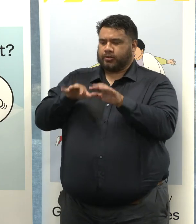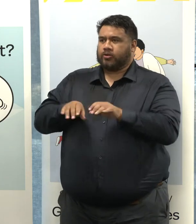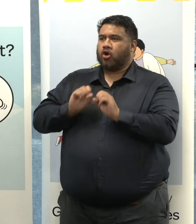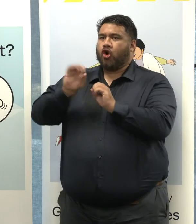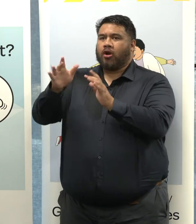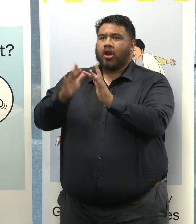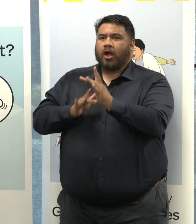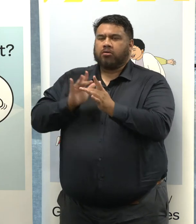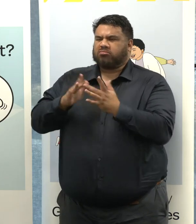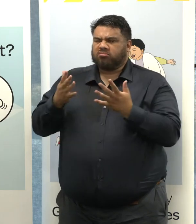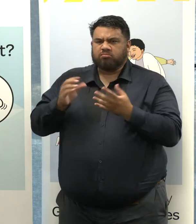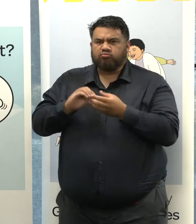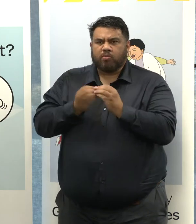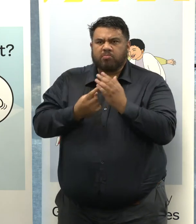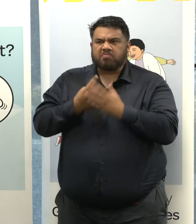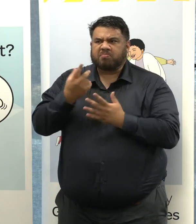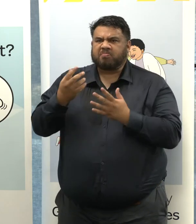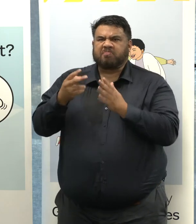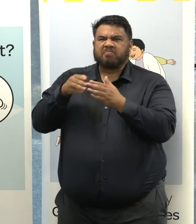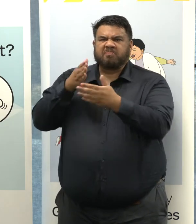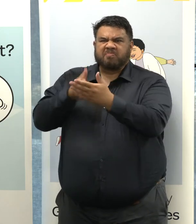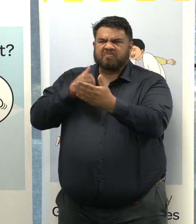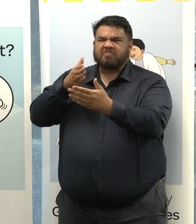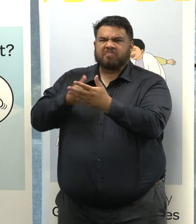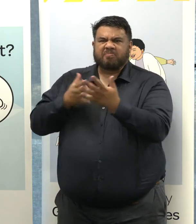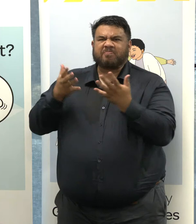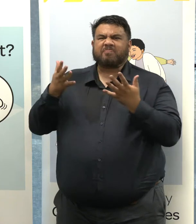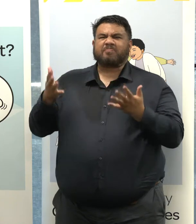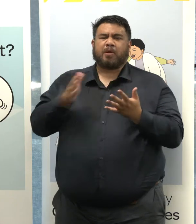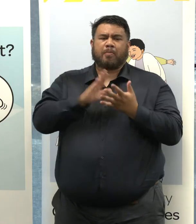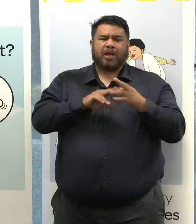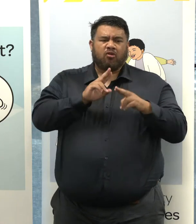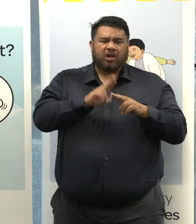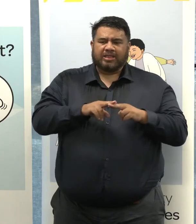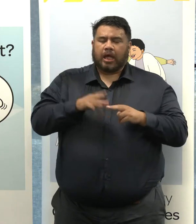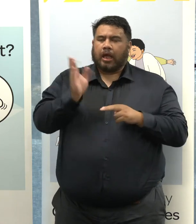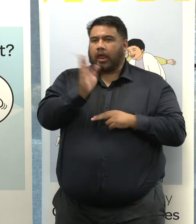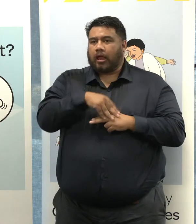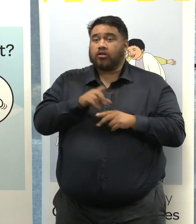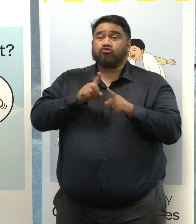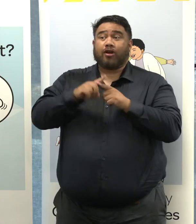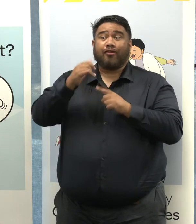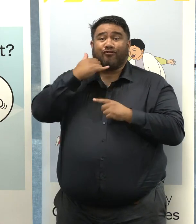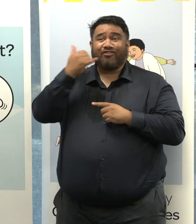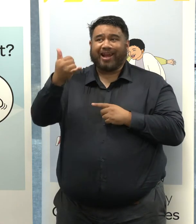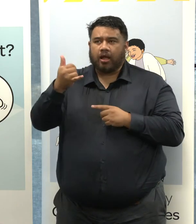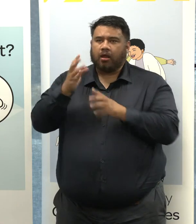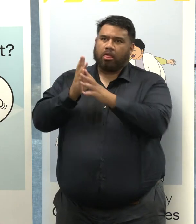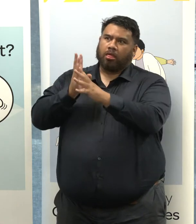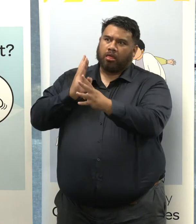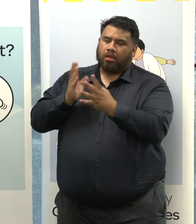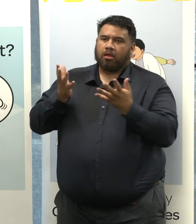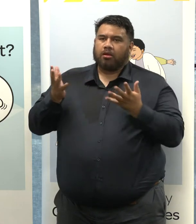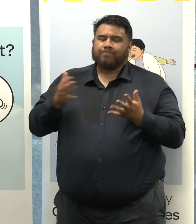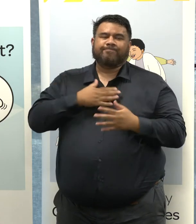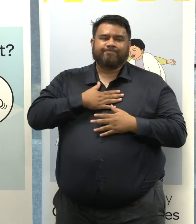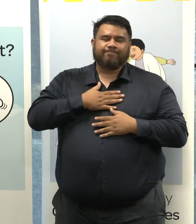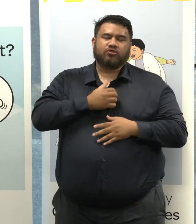is reporting rapid antigen test results for their children or other dependents online.